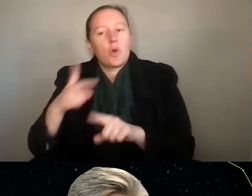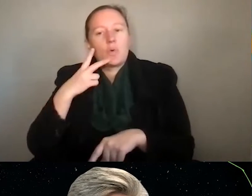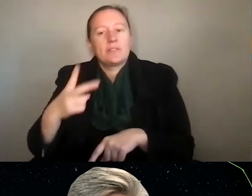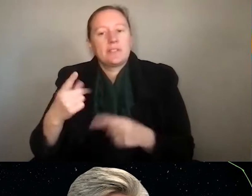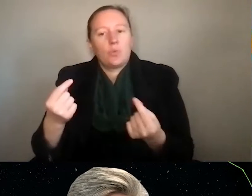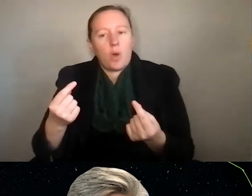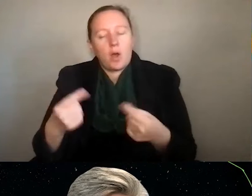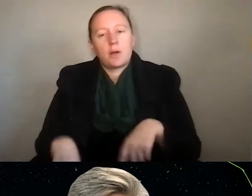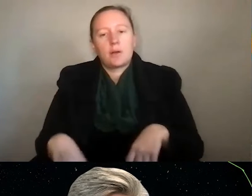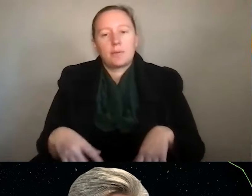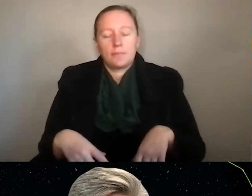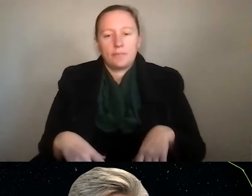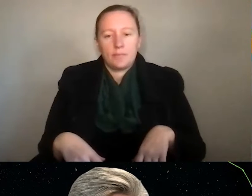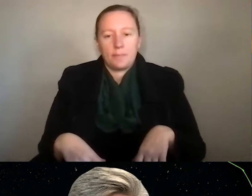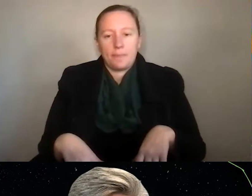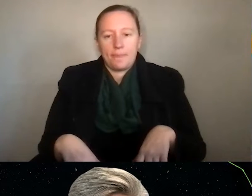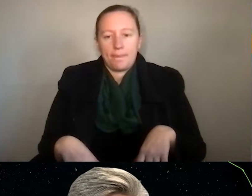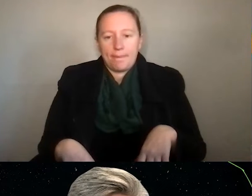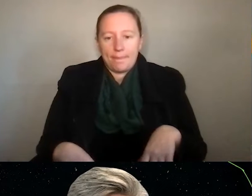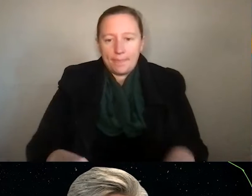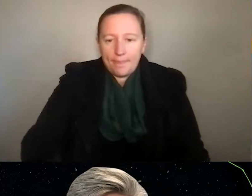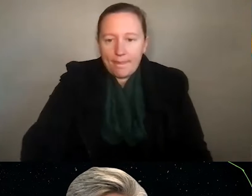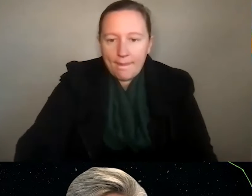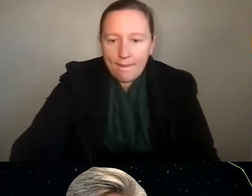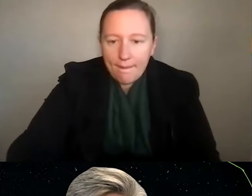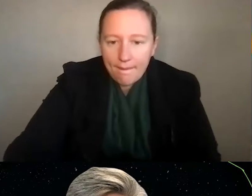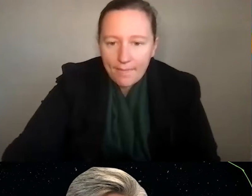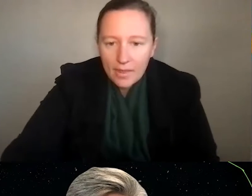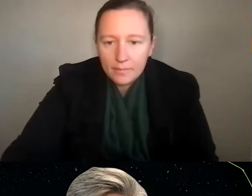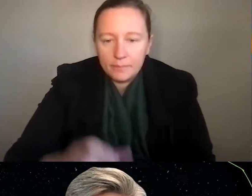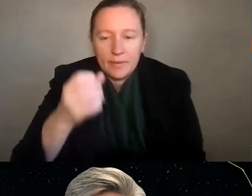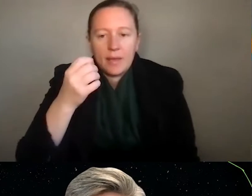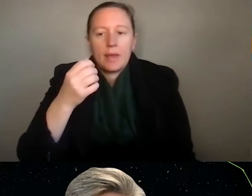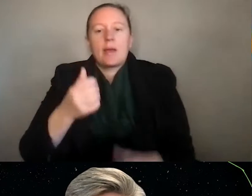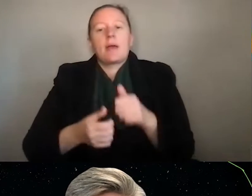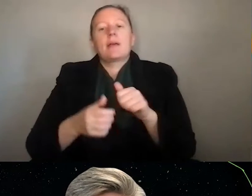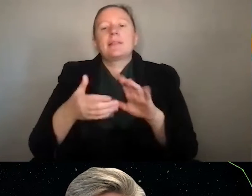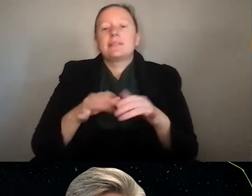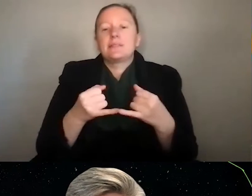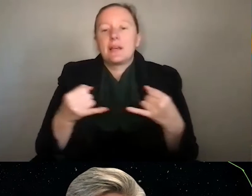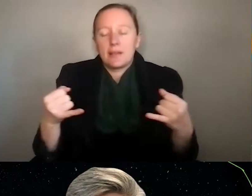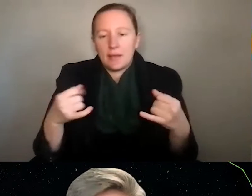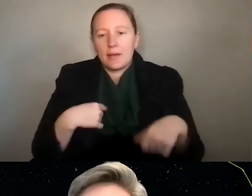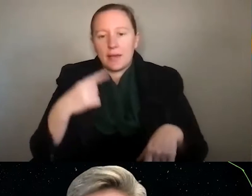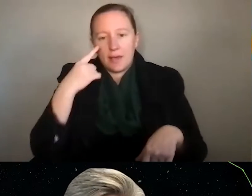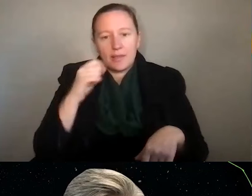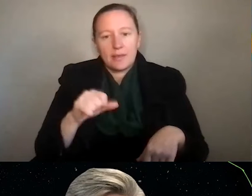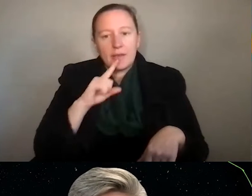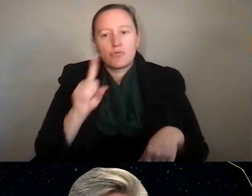I think there was also the questions about the deadlines, most of them, and I think that also respond to that, asking if there is